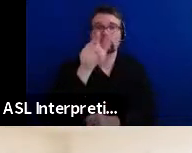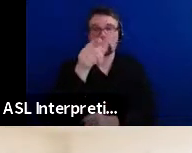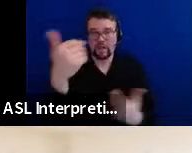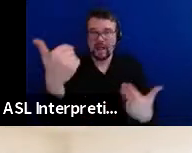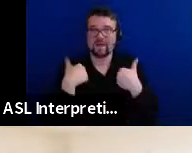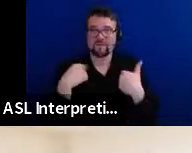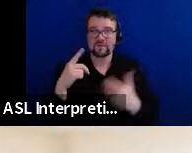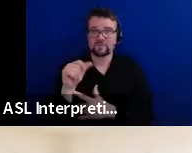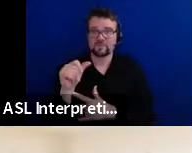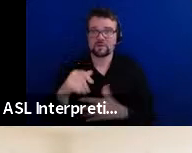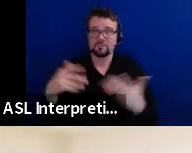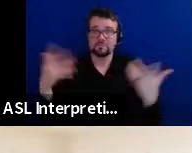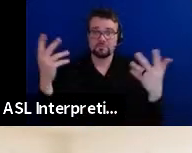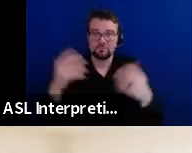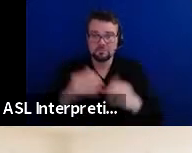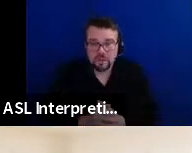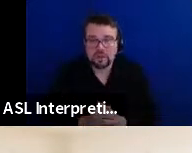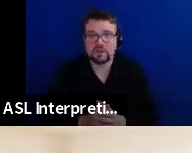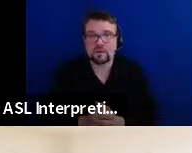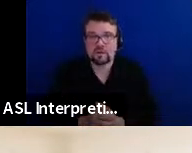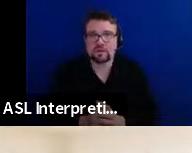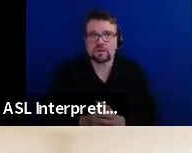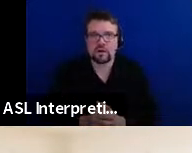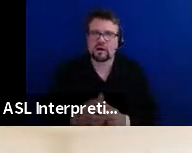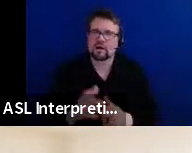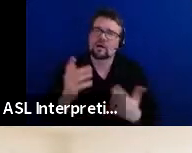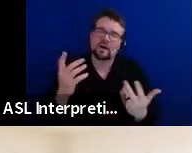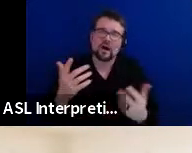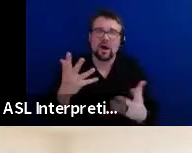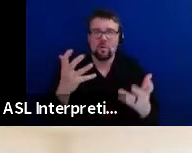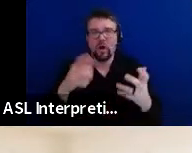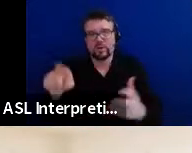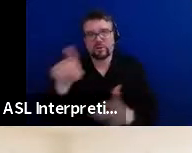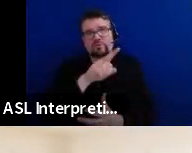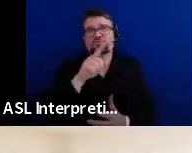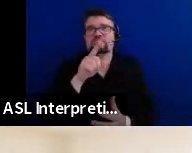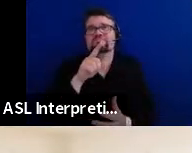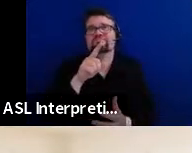I HOPE YOU CAN IMAGINE THE EFFORT IT TAKES FOR US TO DO OUR EVERYDAY TASKS.